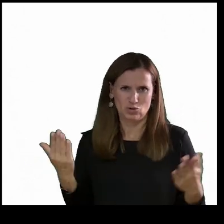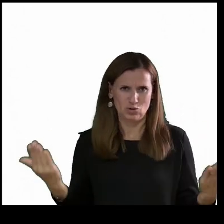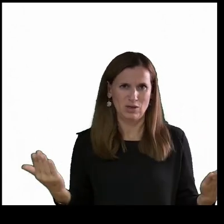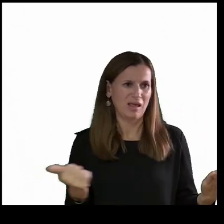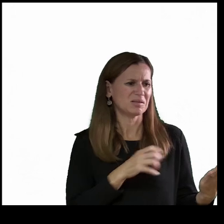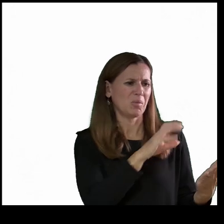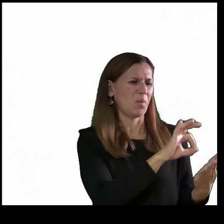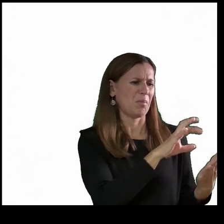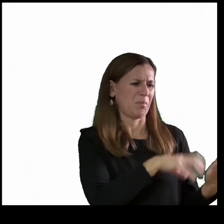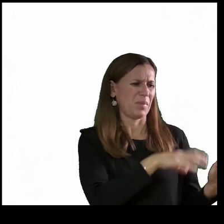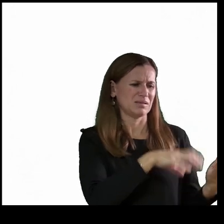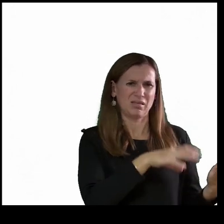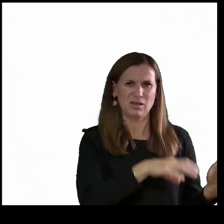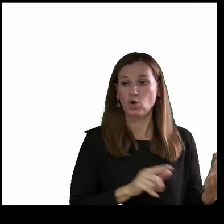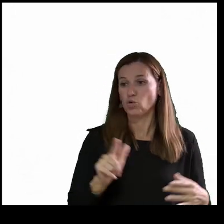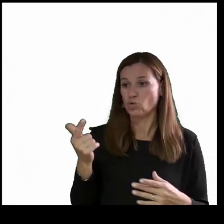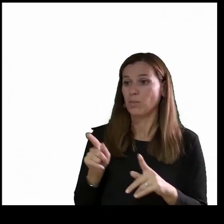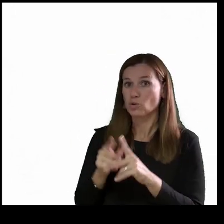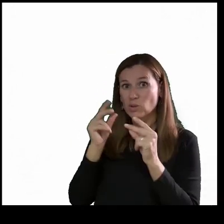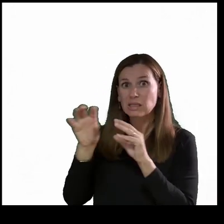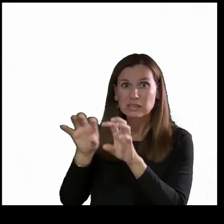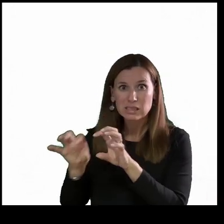that received not only text but also images